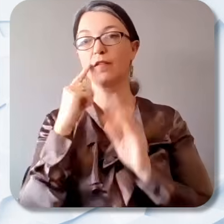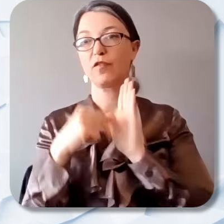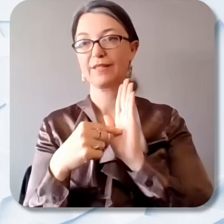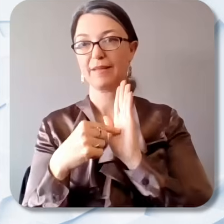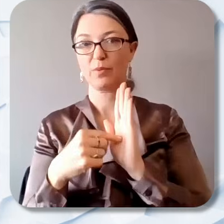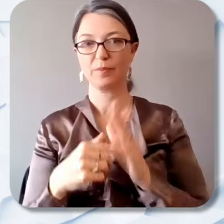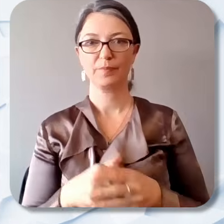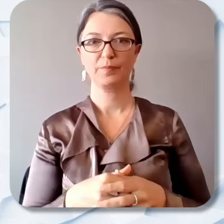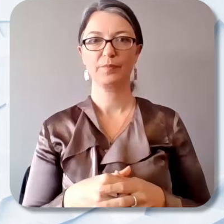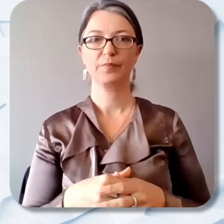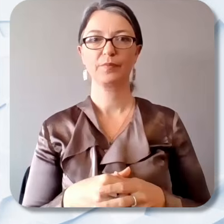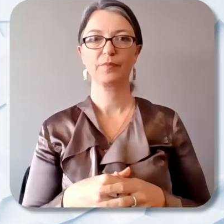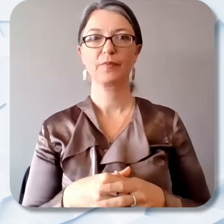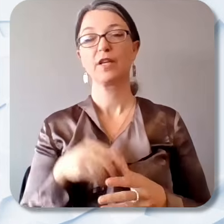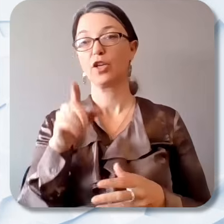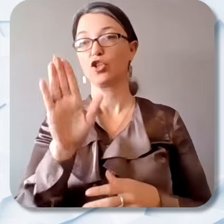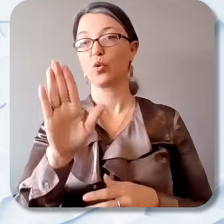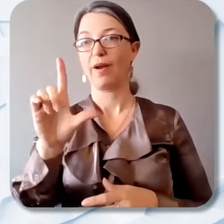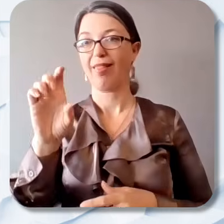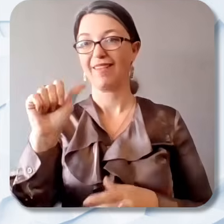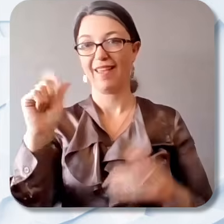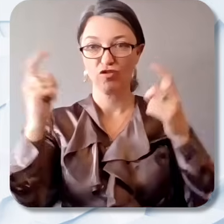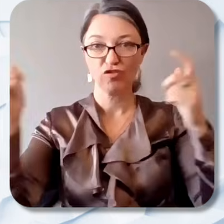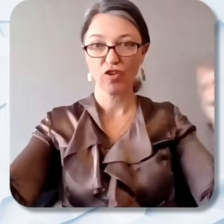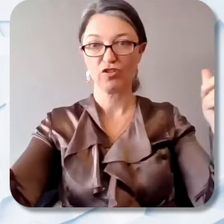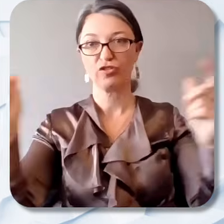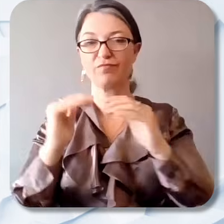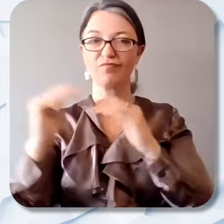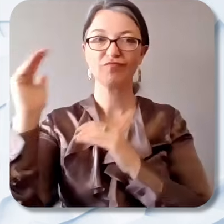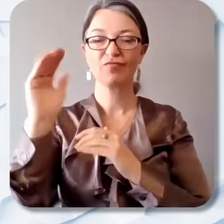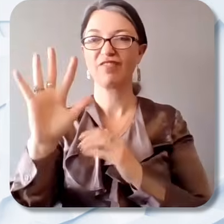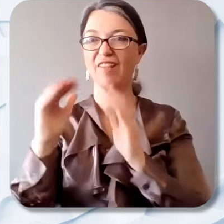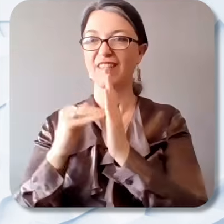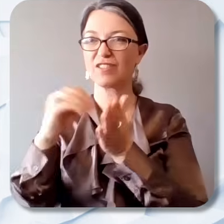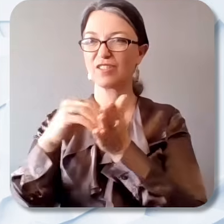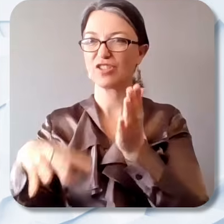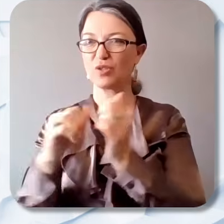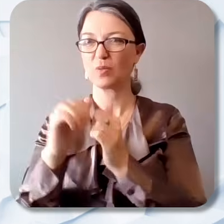So let's say you have a large LEA, more than 5,000 students, with disabilities as of Census